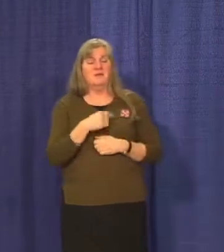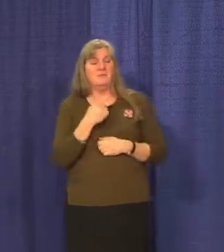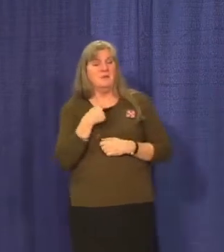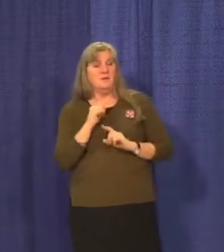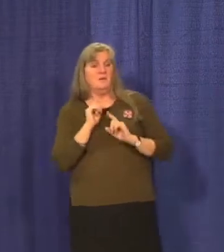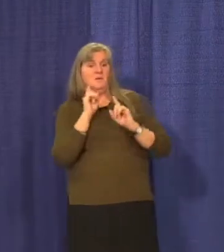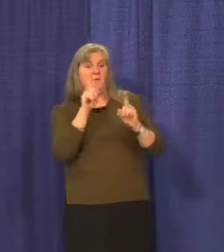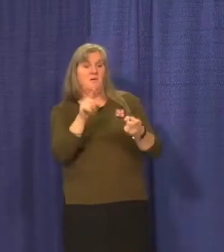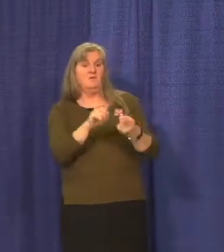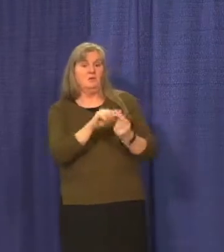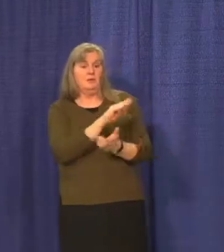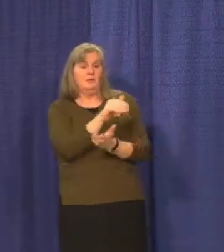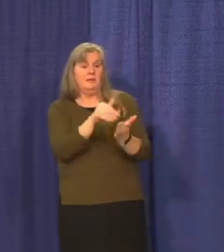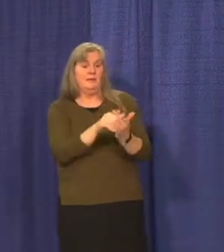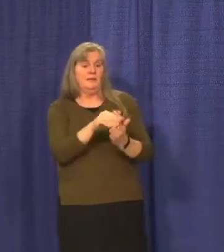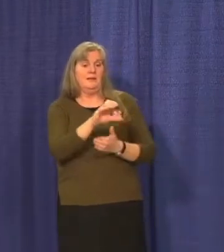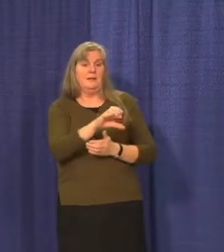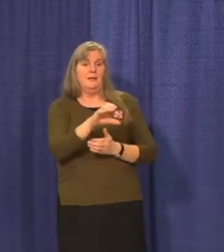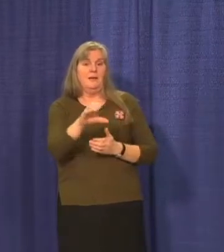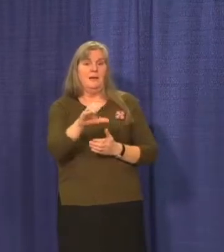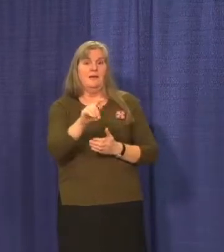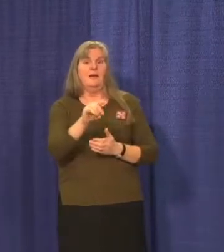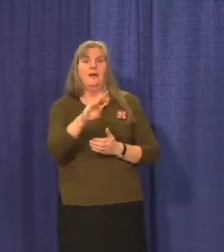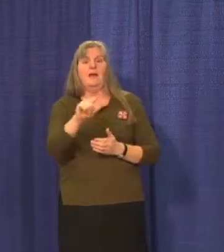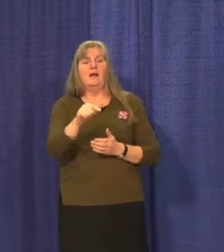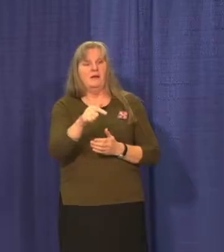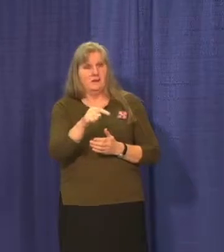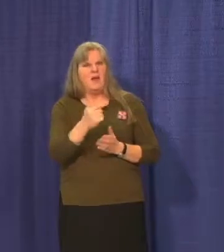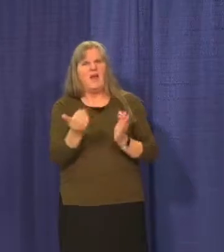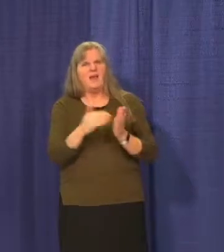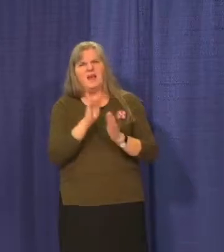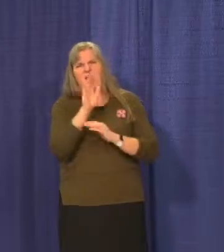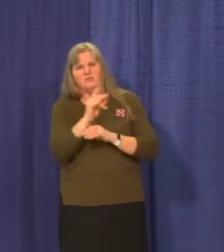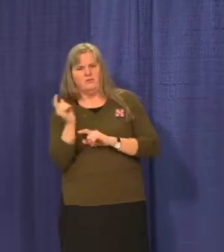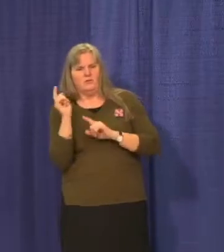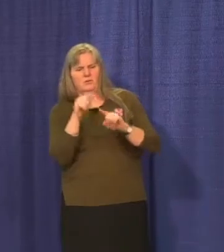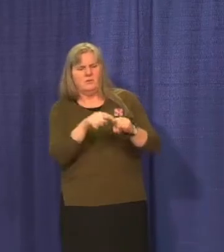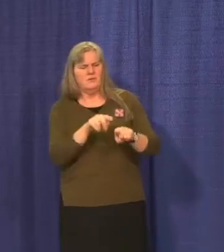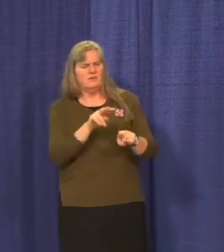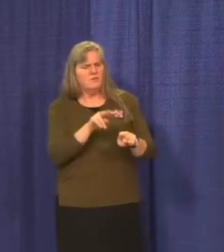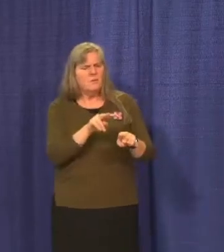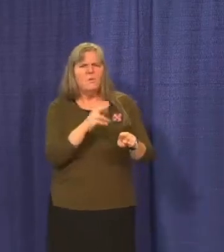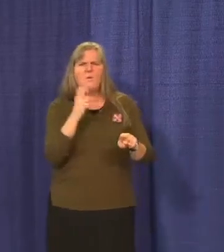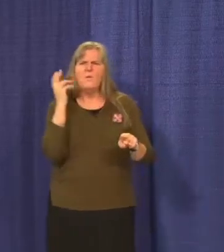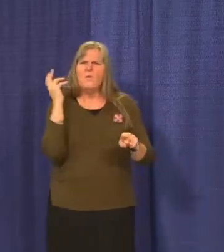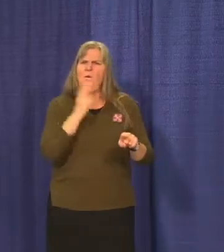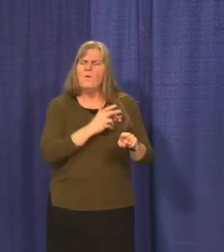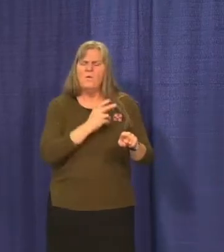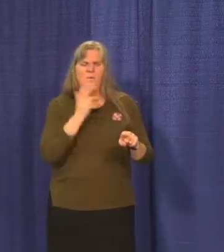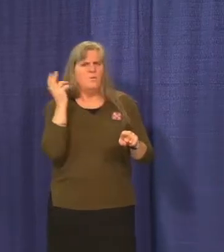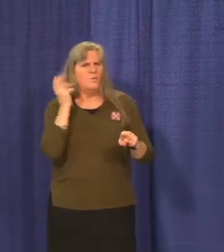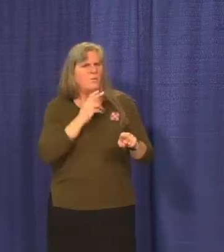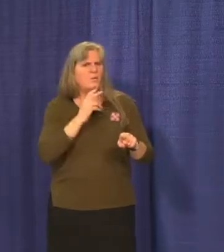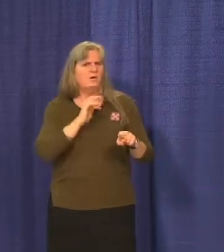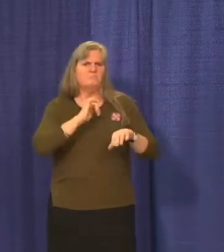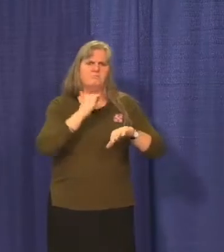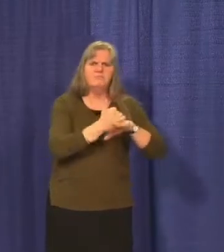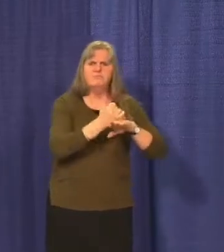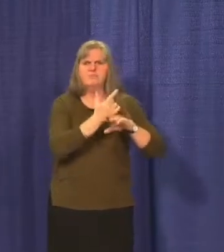As I said, I went and saw that clinic in Carcross that -- Carcross, Tagus yesterday. I will be going back and it is